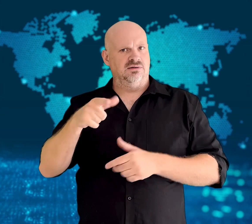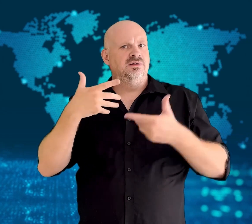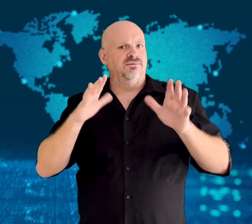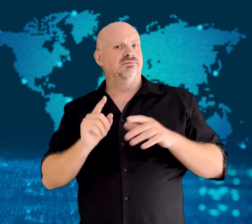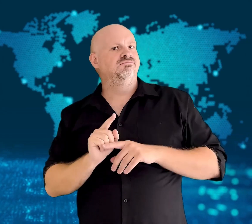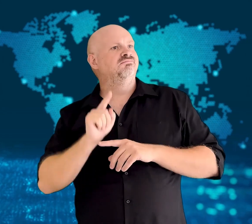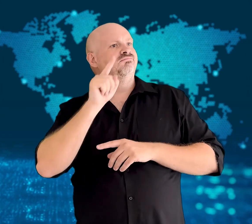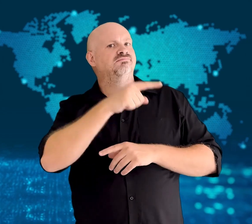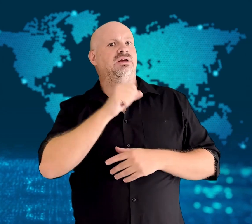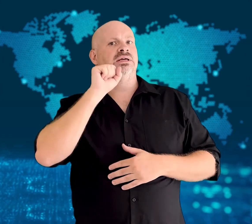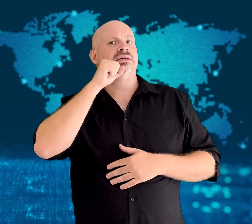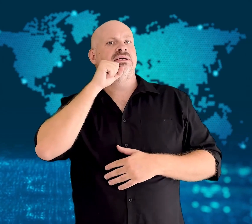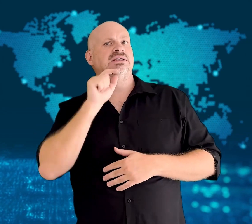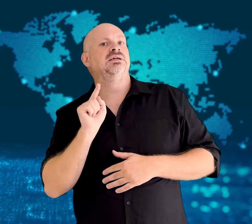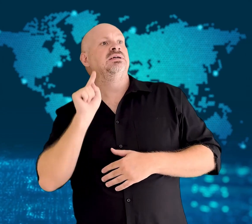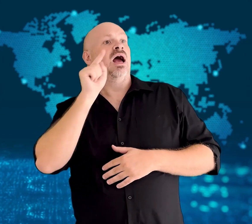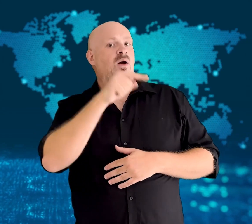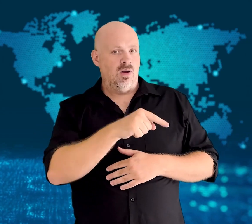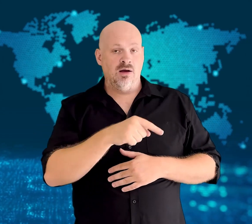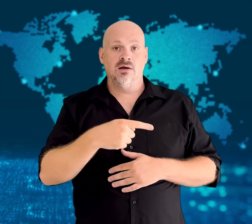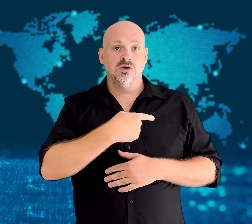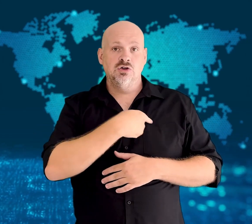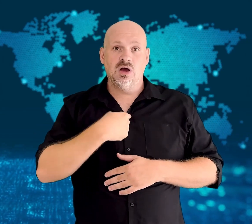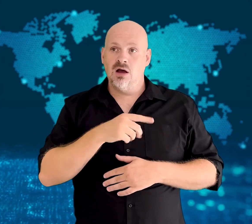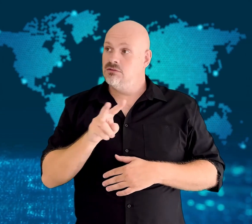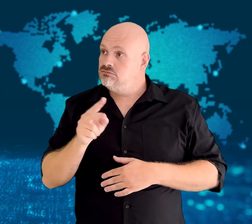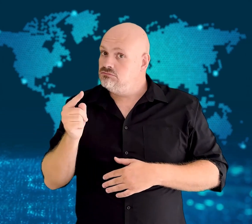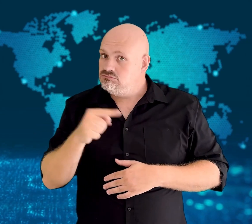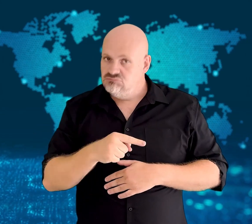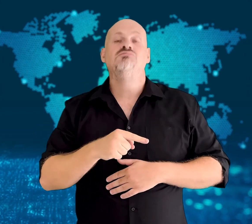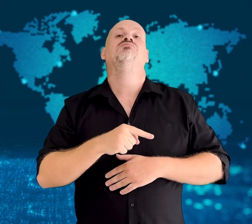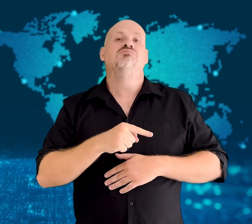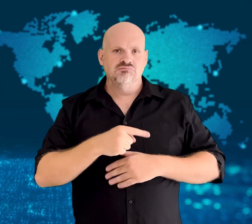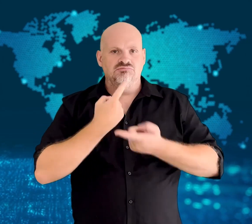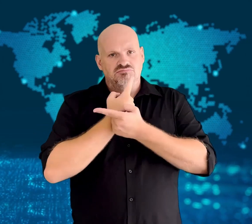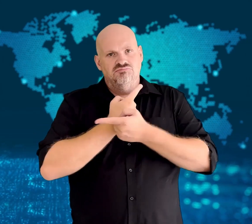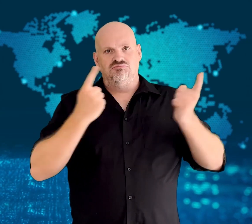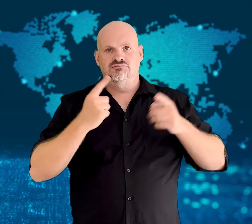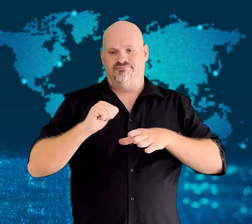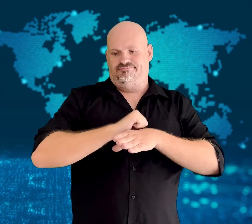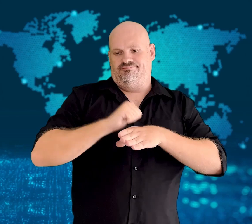Pelosi violated the "one-China" policy.